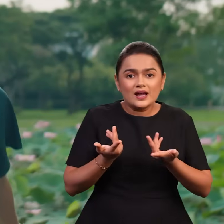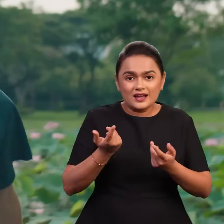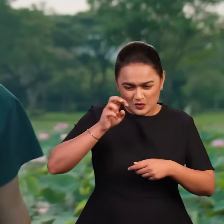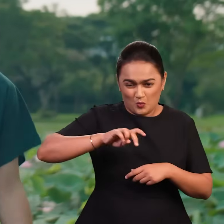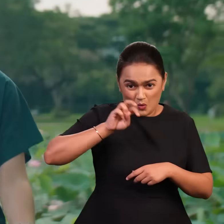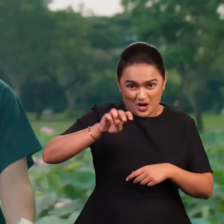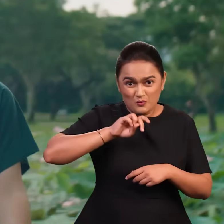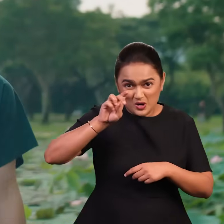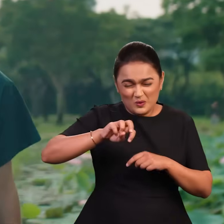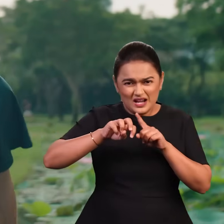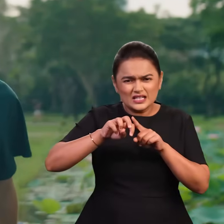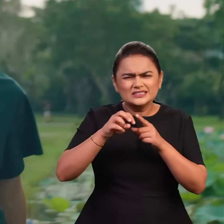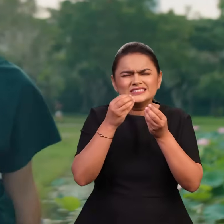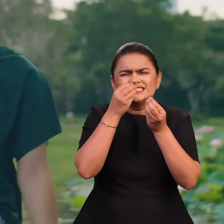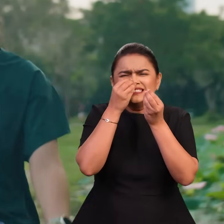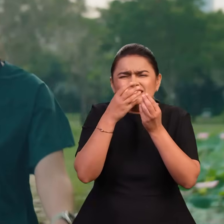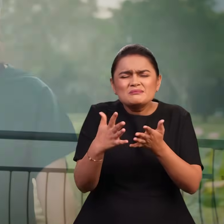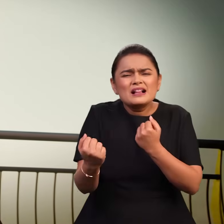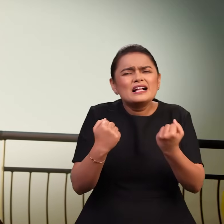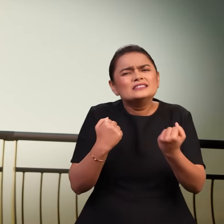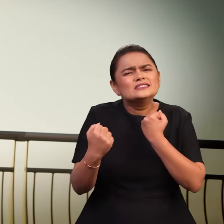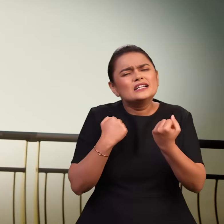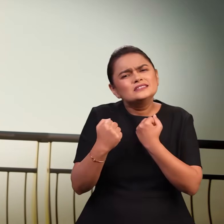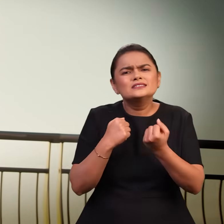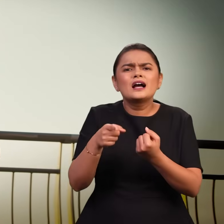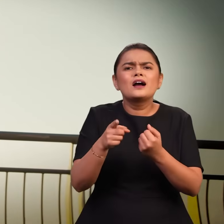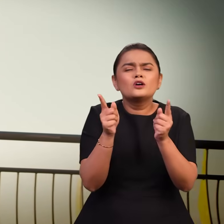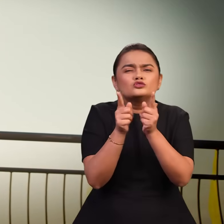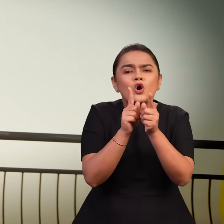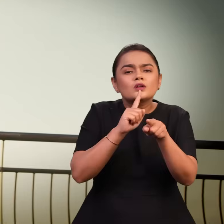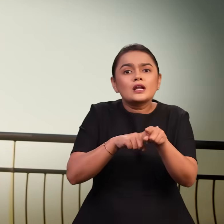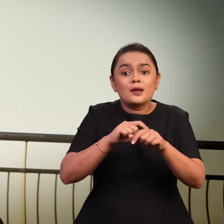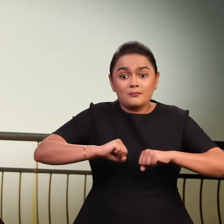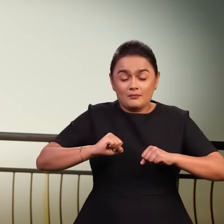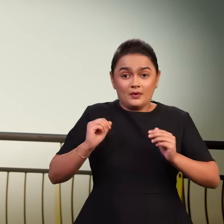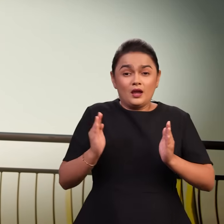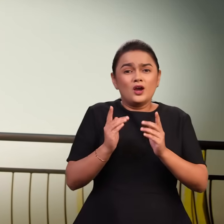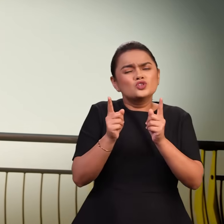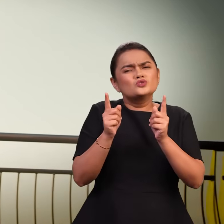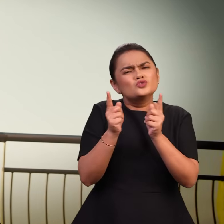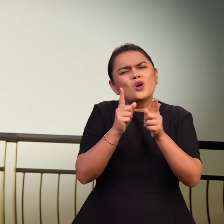because walking is a simple exercise which leads to temporary burning of the calories.